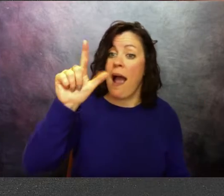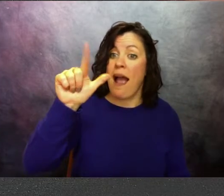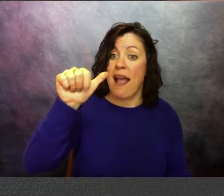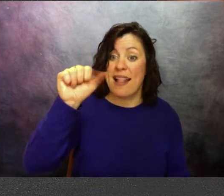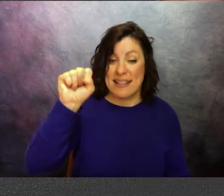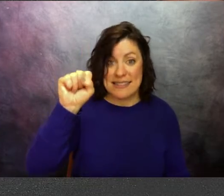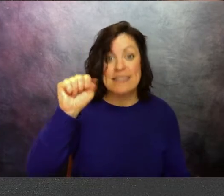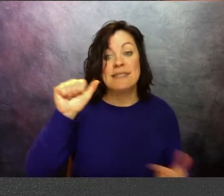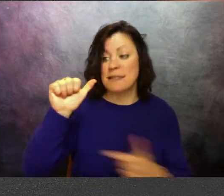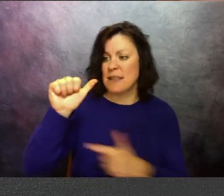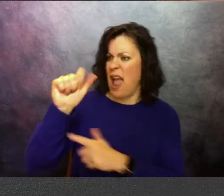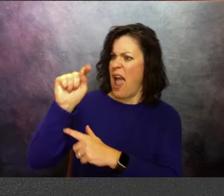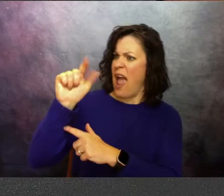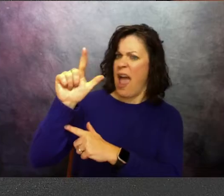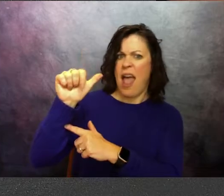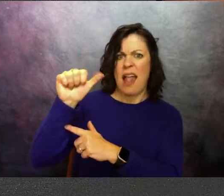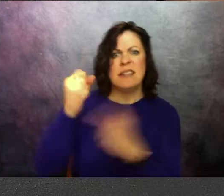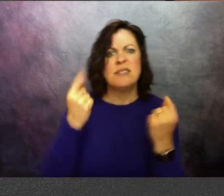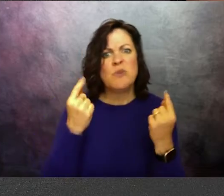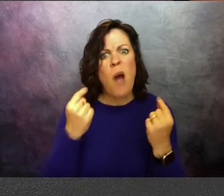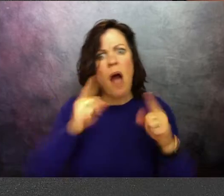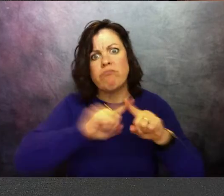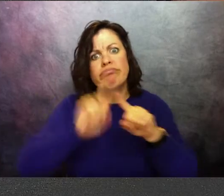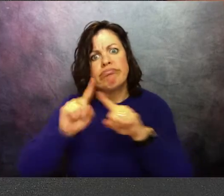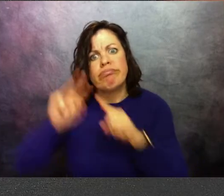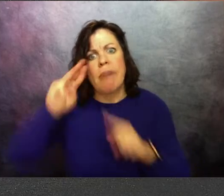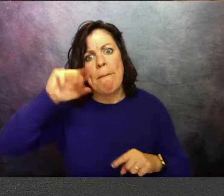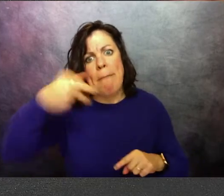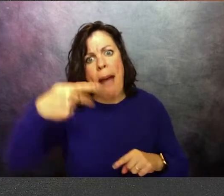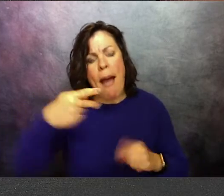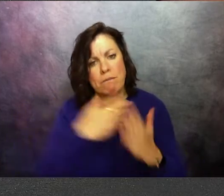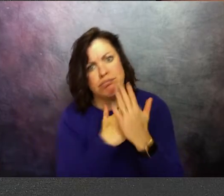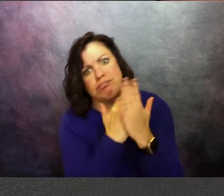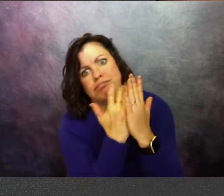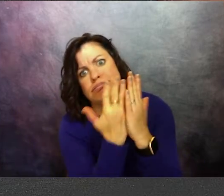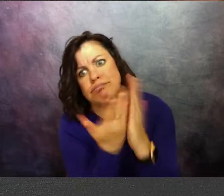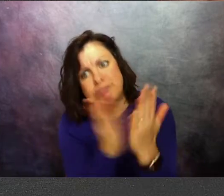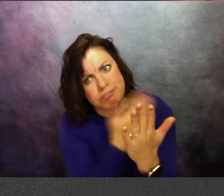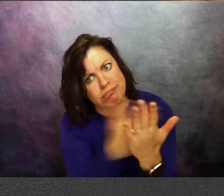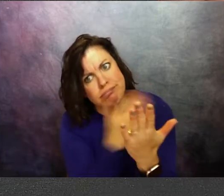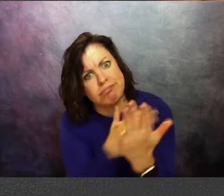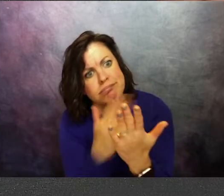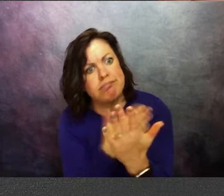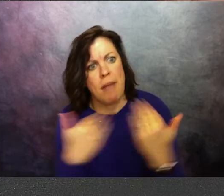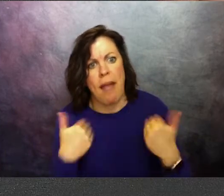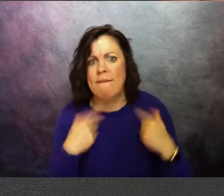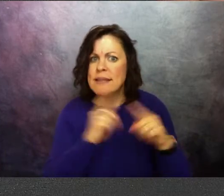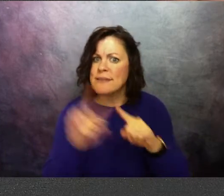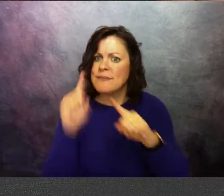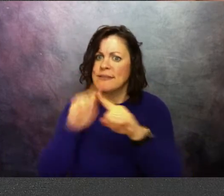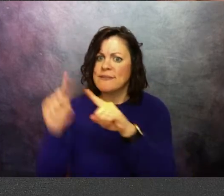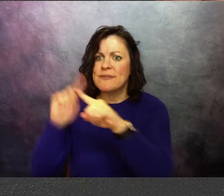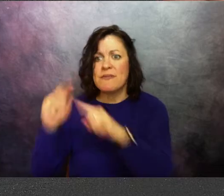So this one has a map of the whole world, but there's other maps in here too. There's all kinds of maps in this book.